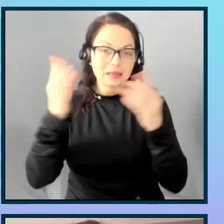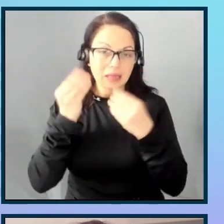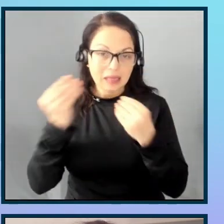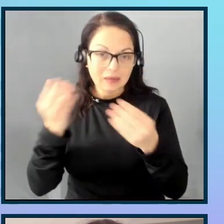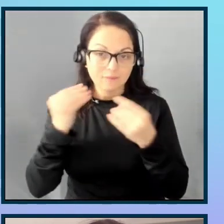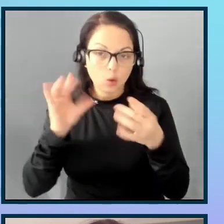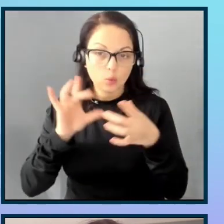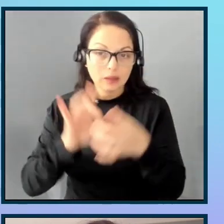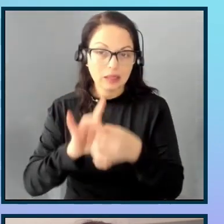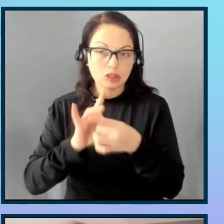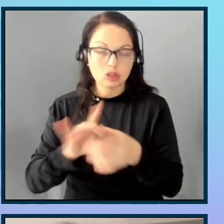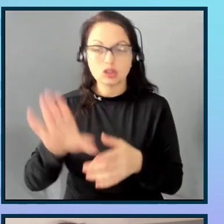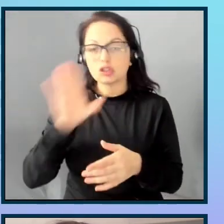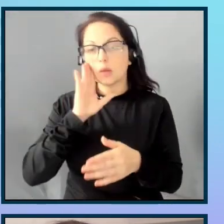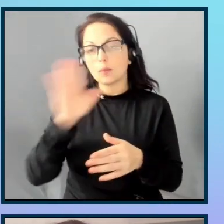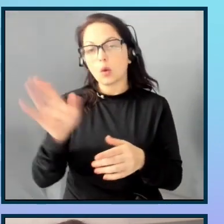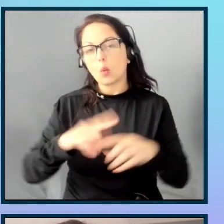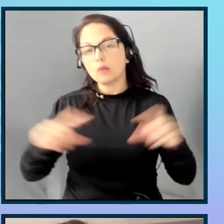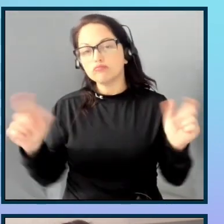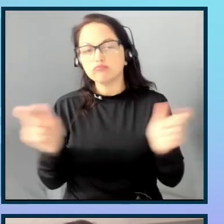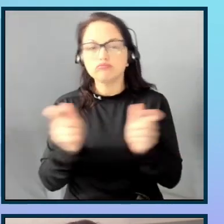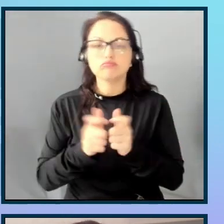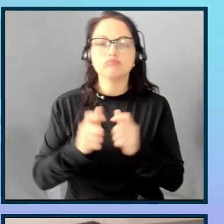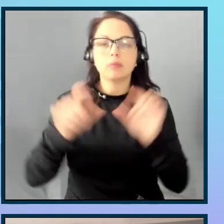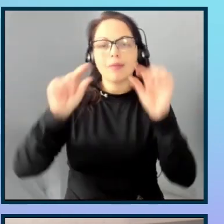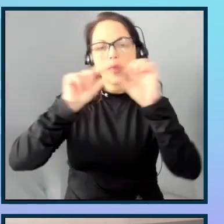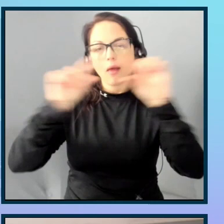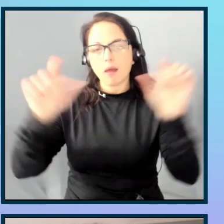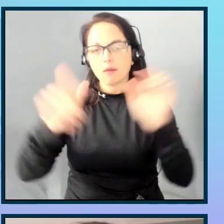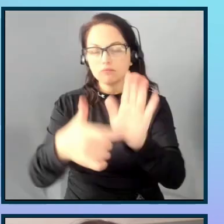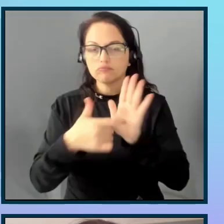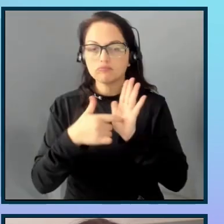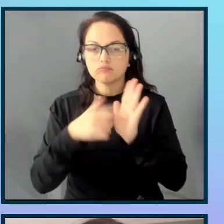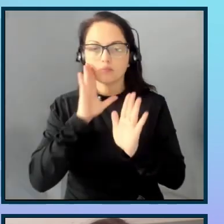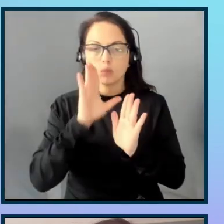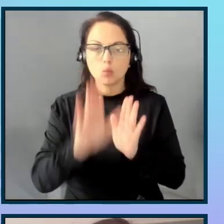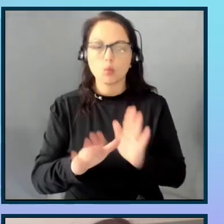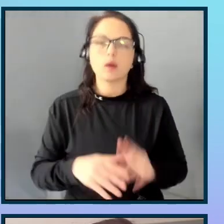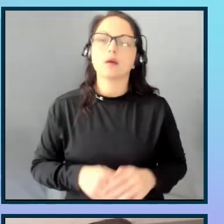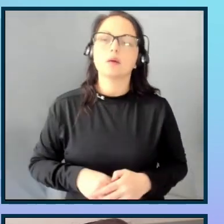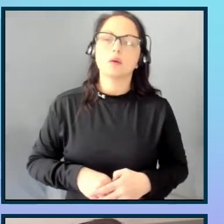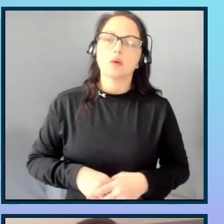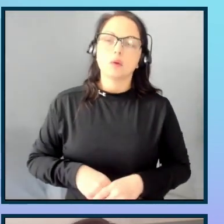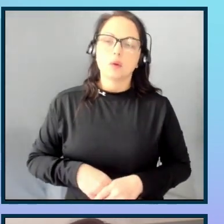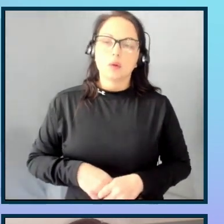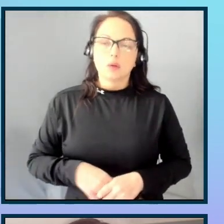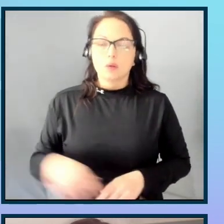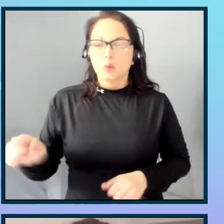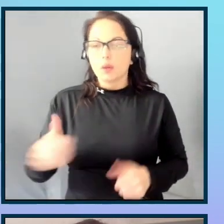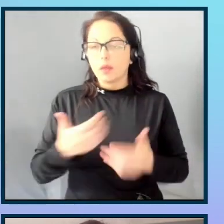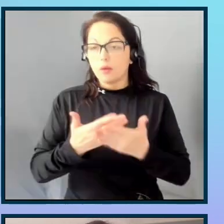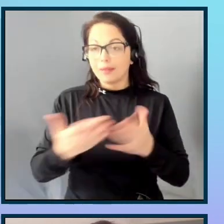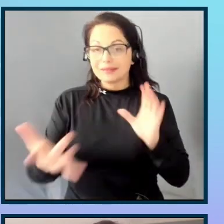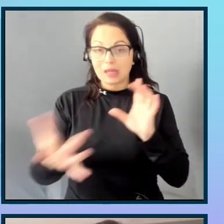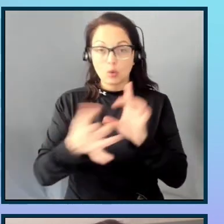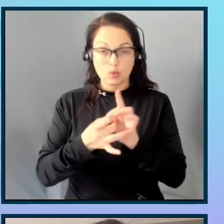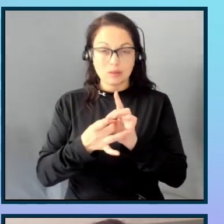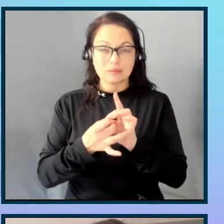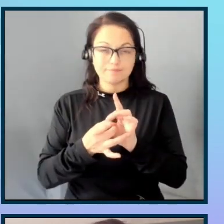which kind of bundles the heading requirement with tons of other things that are related to relationships.